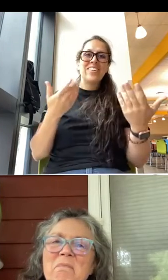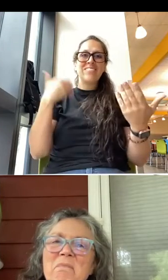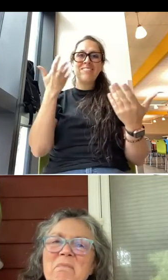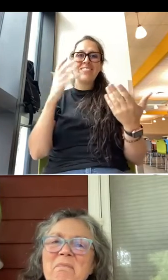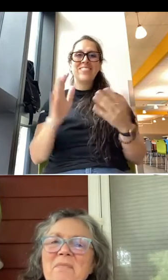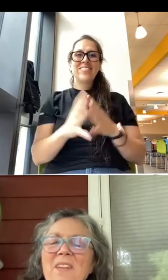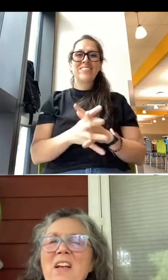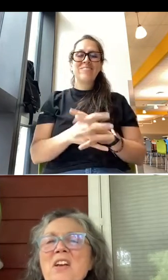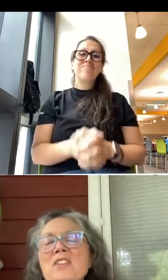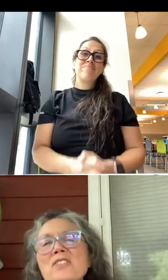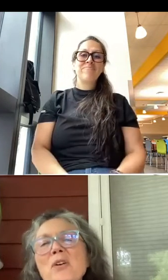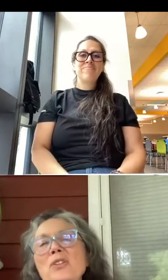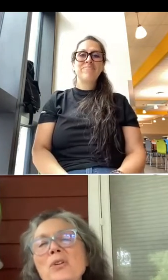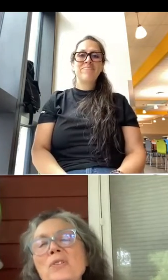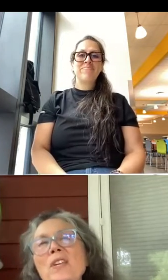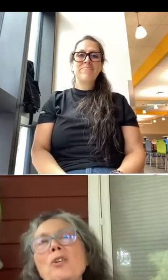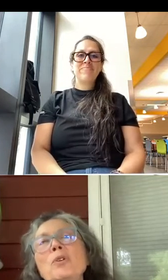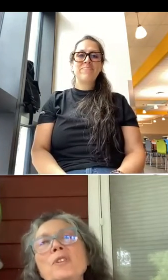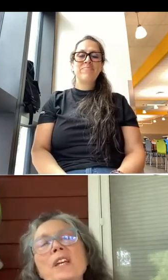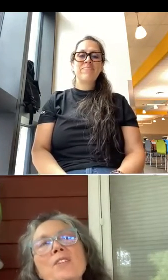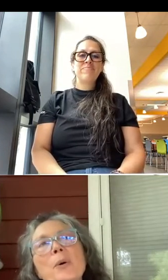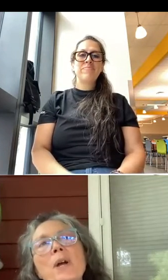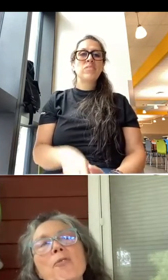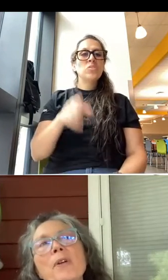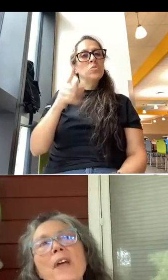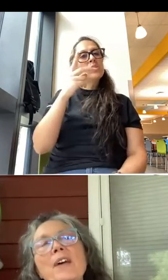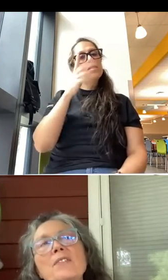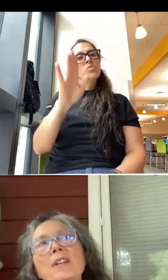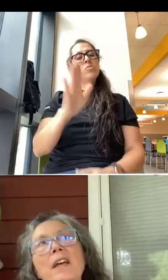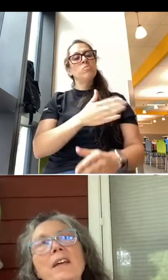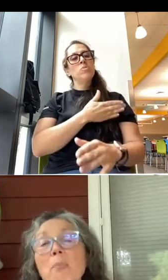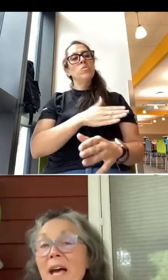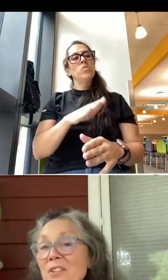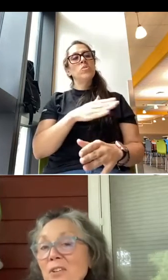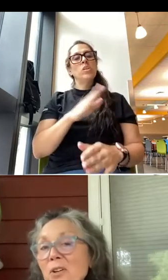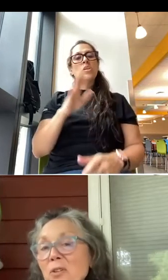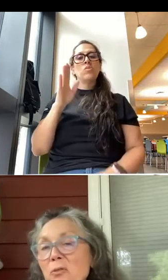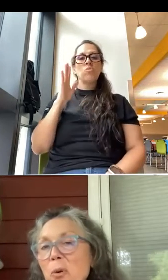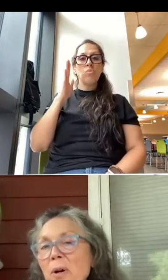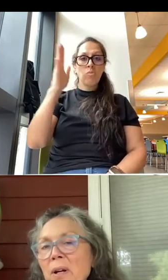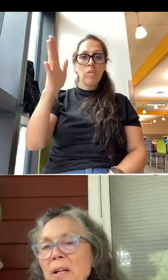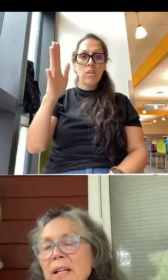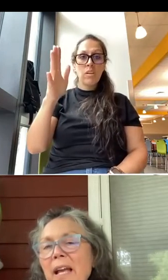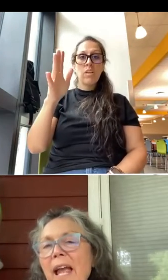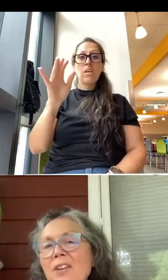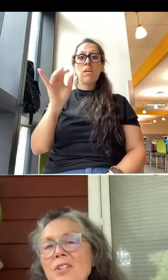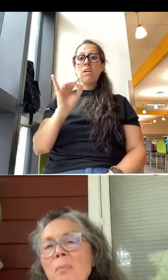Yeah. So do you see your music as going forth as an ambassador for Asian